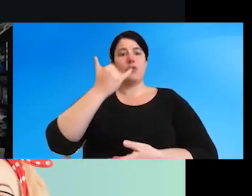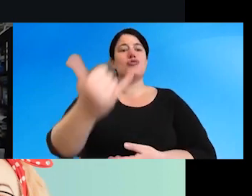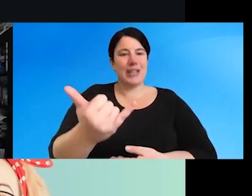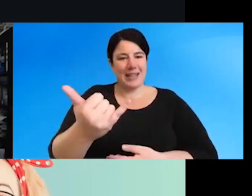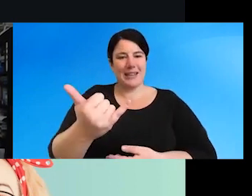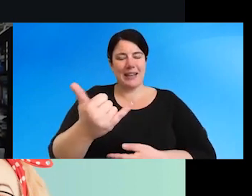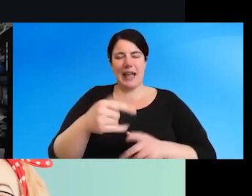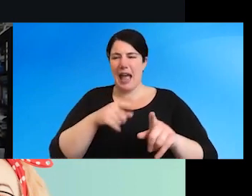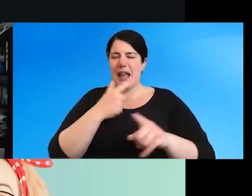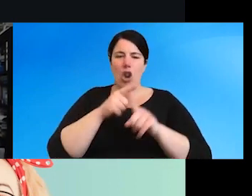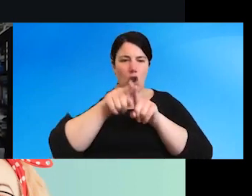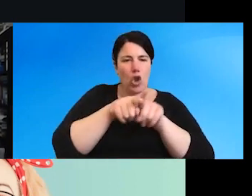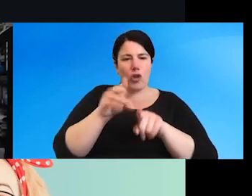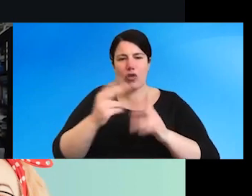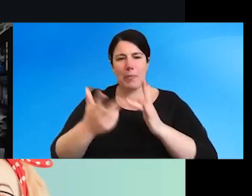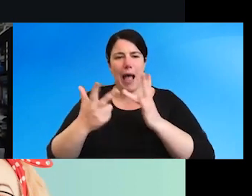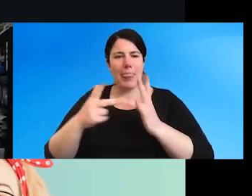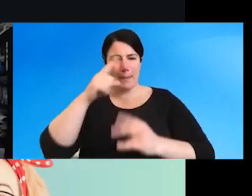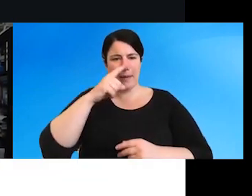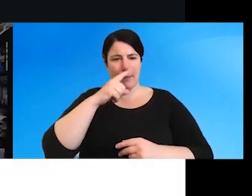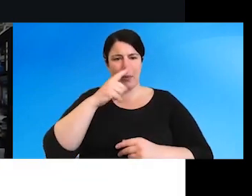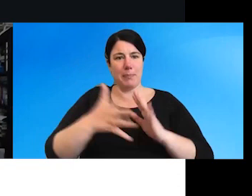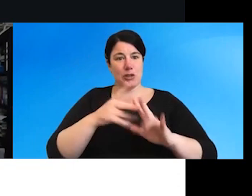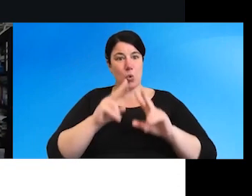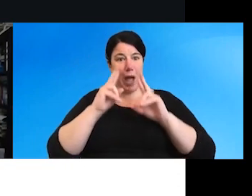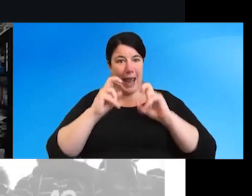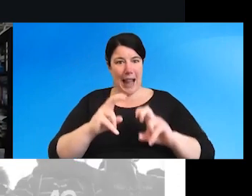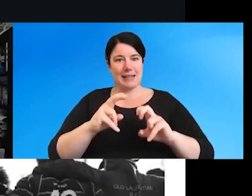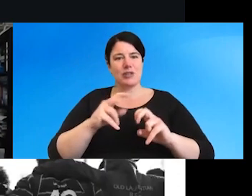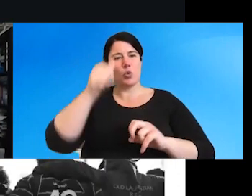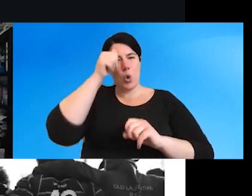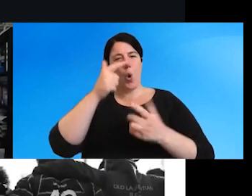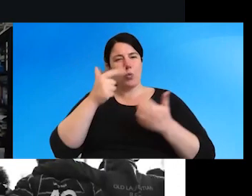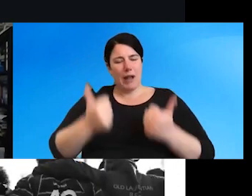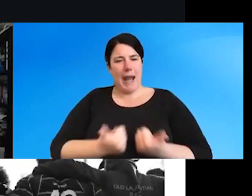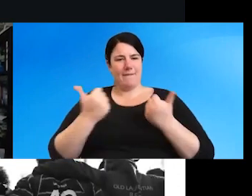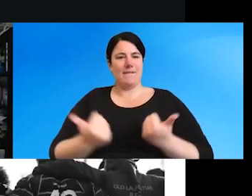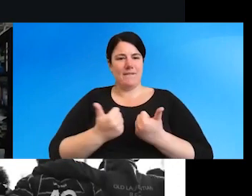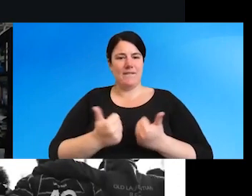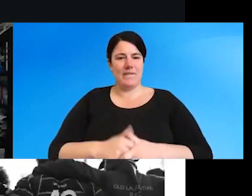much you can so your analysis is really well informed. You want to collaborate.